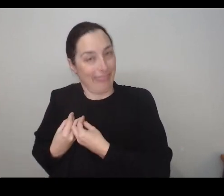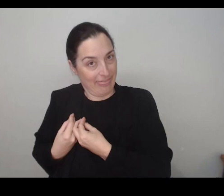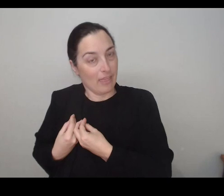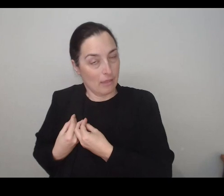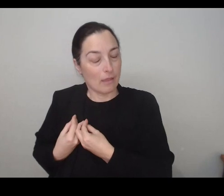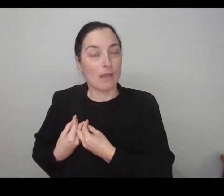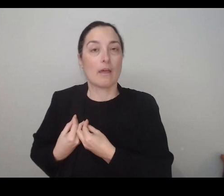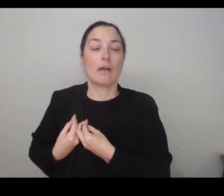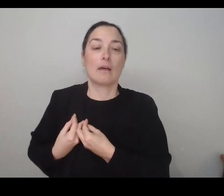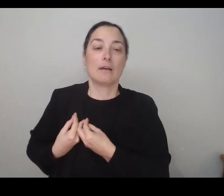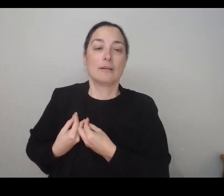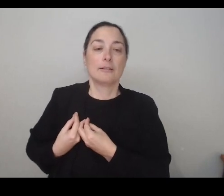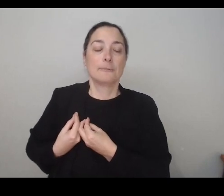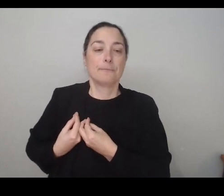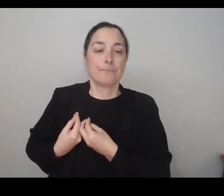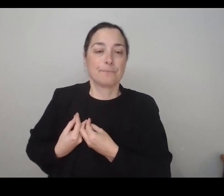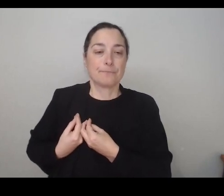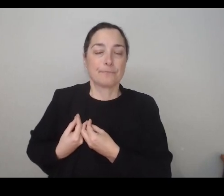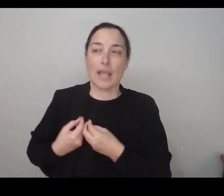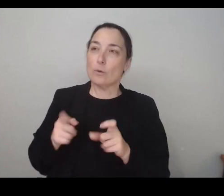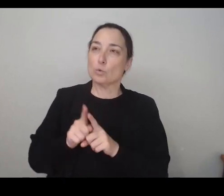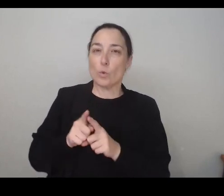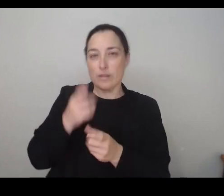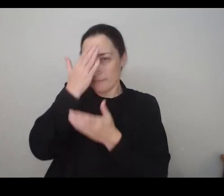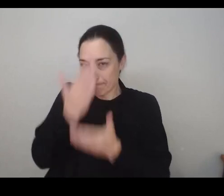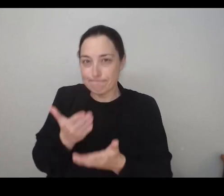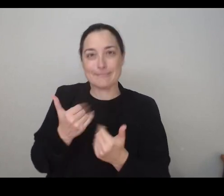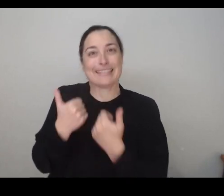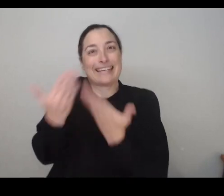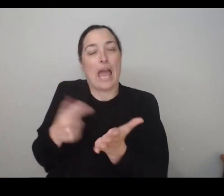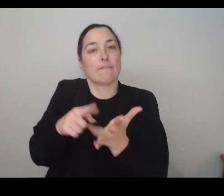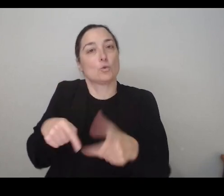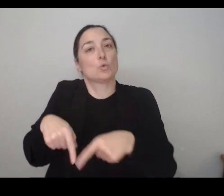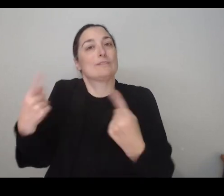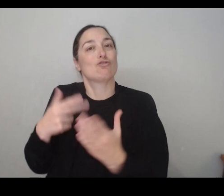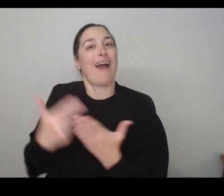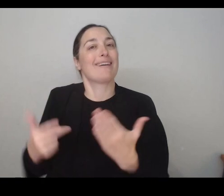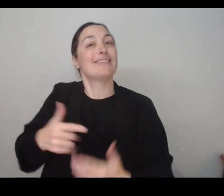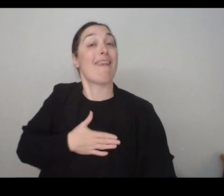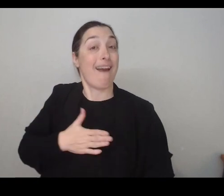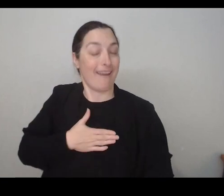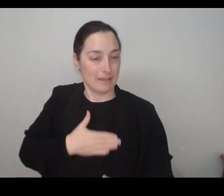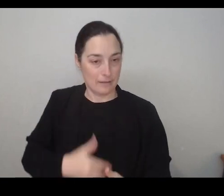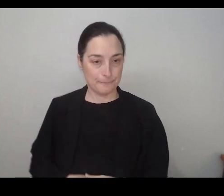to different artists he liked. And like Degas the same time,